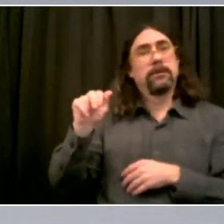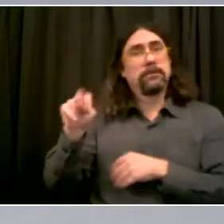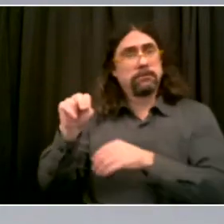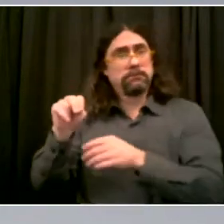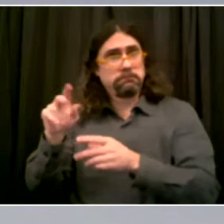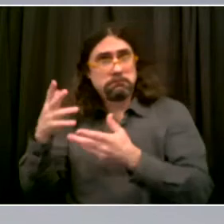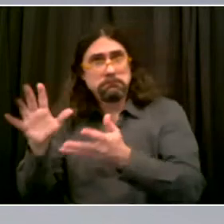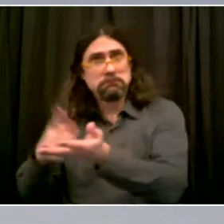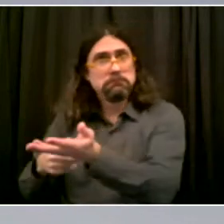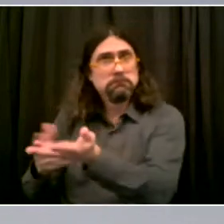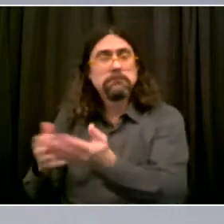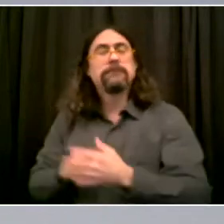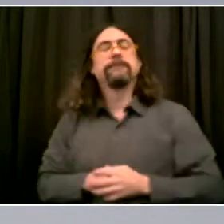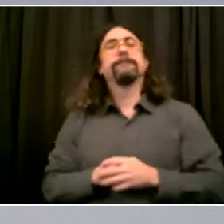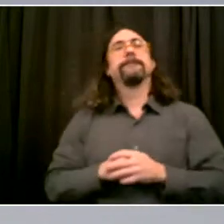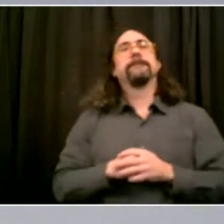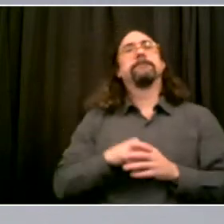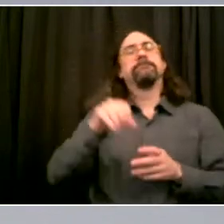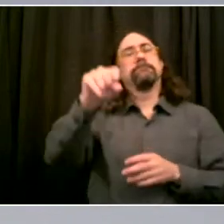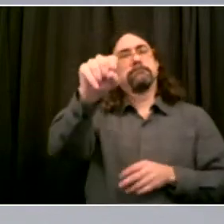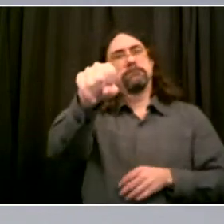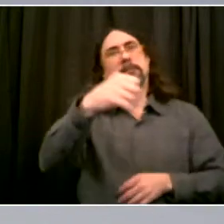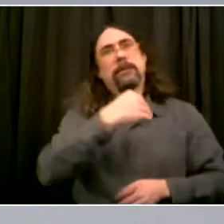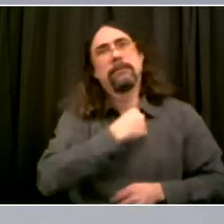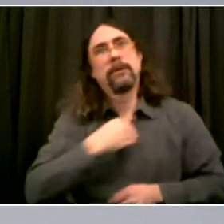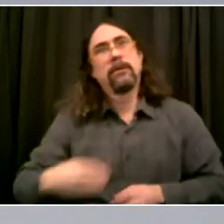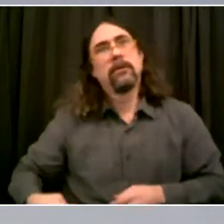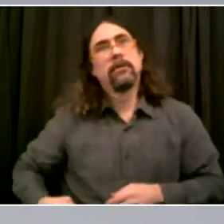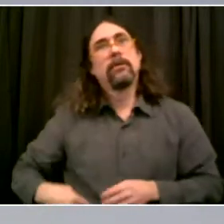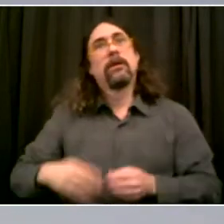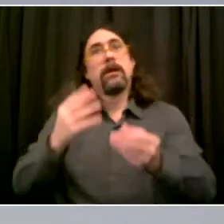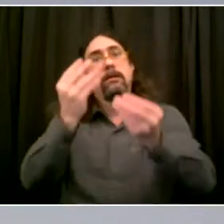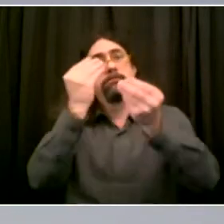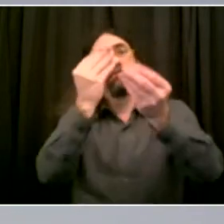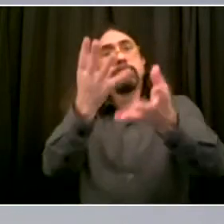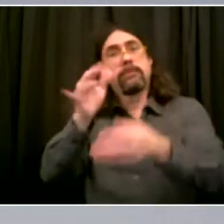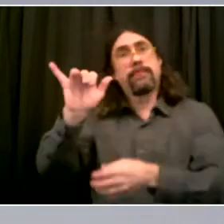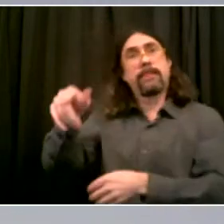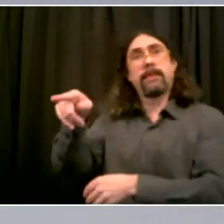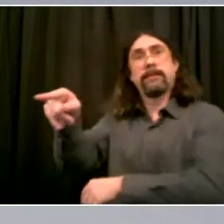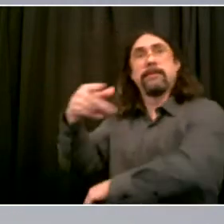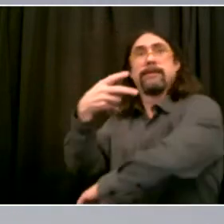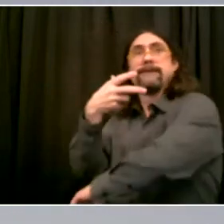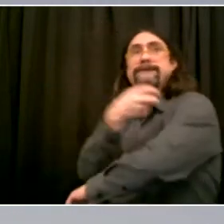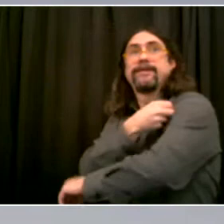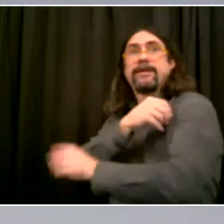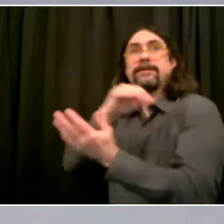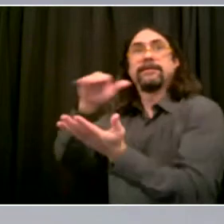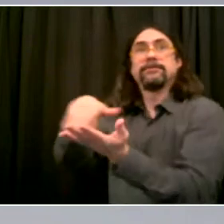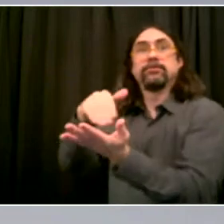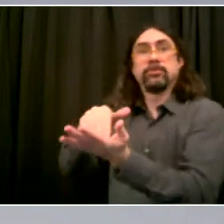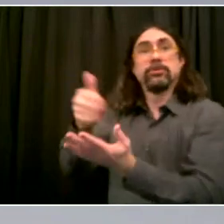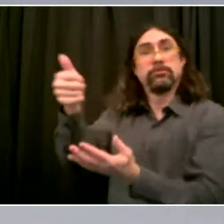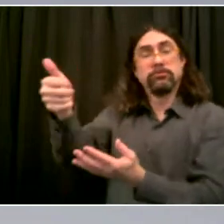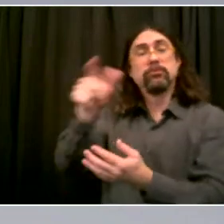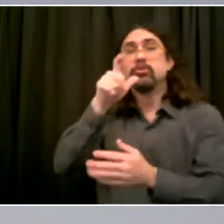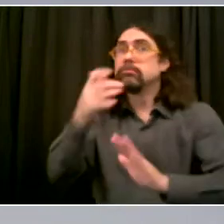ETH SITE IN WASHINGTON HEIGHTS IS A STATE SITE. WE DO KNOW WASHINGTON HEIGHTS PRESBYTERIAN